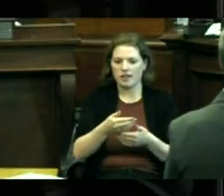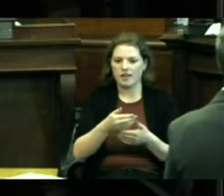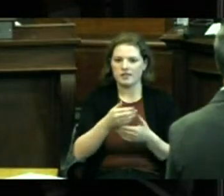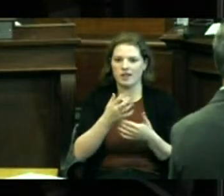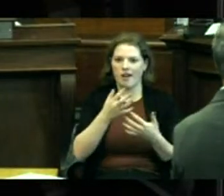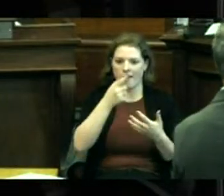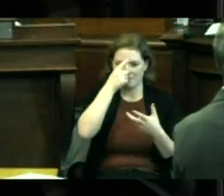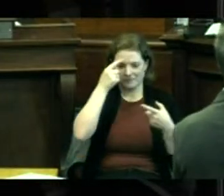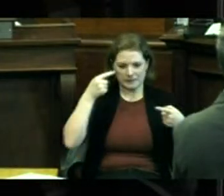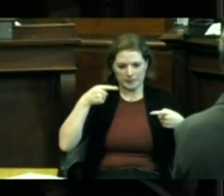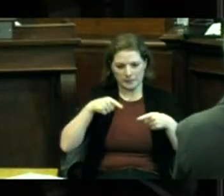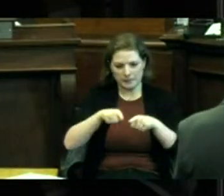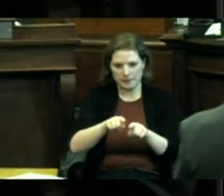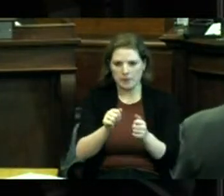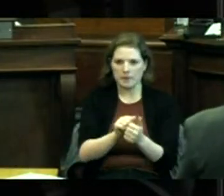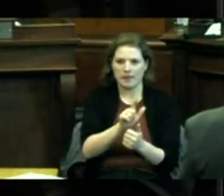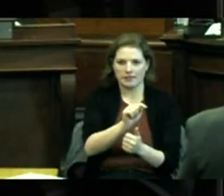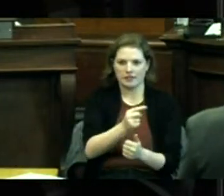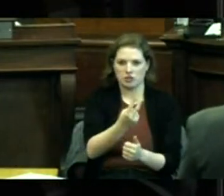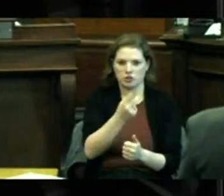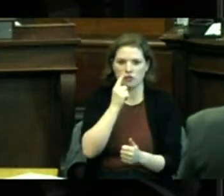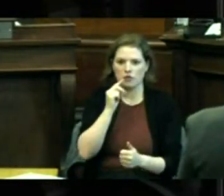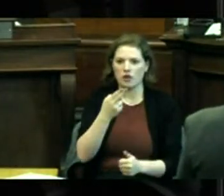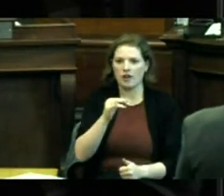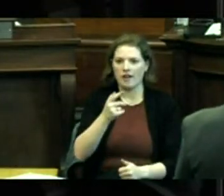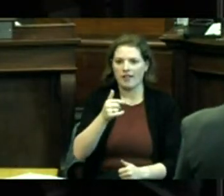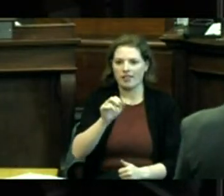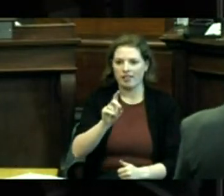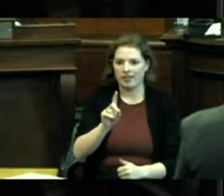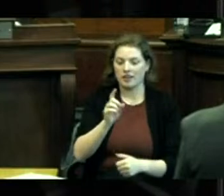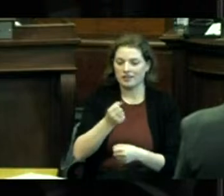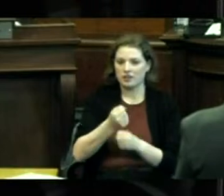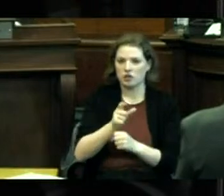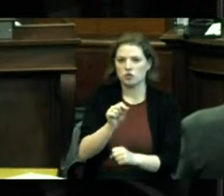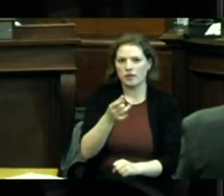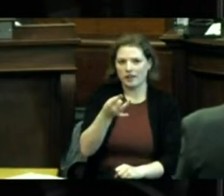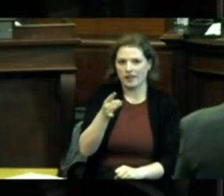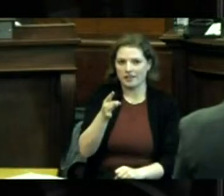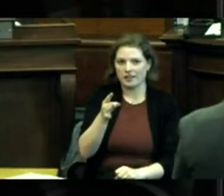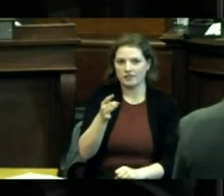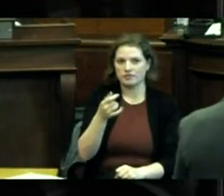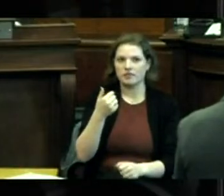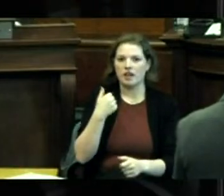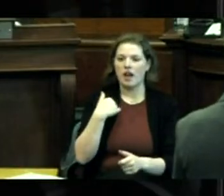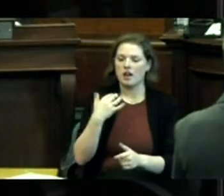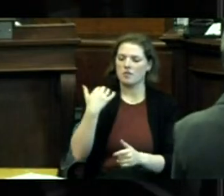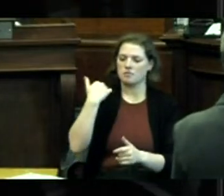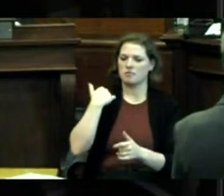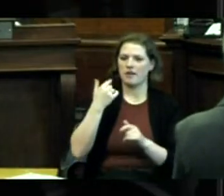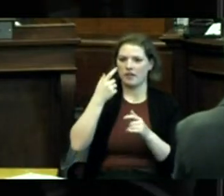bit of history. We did begin the process of complying with Lt2